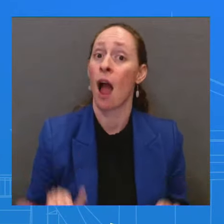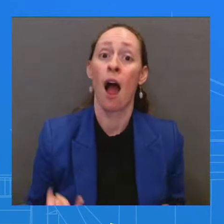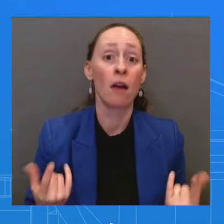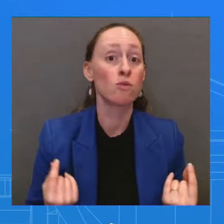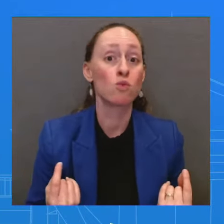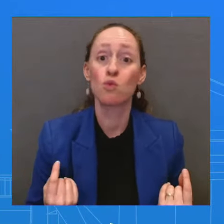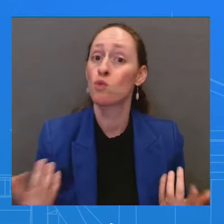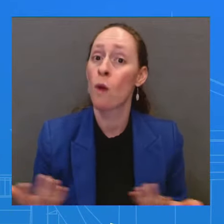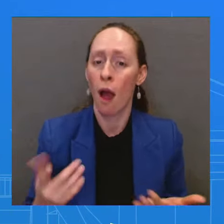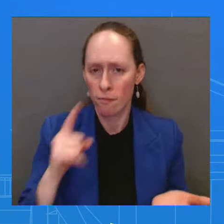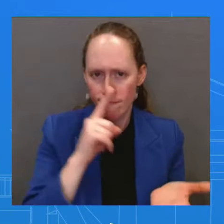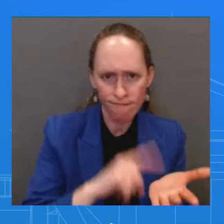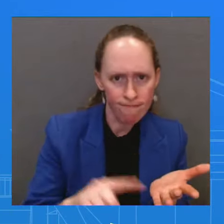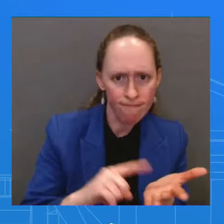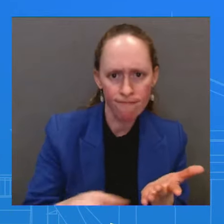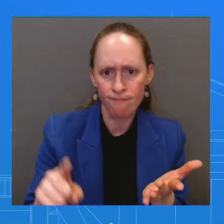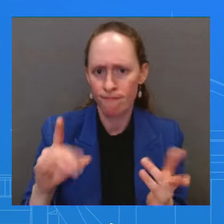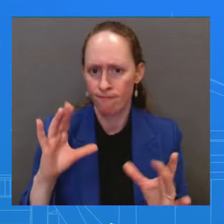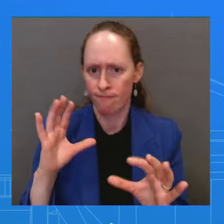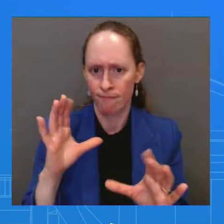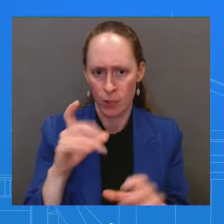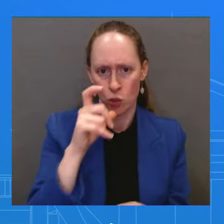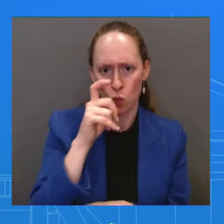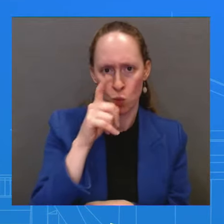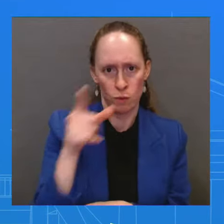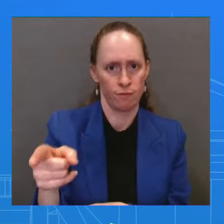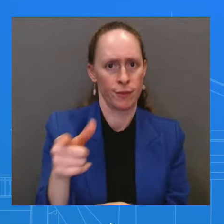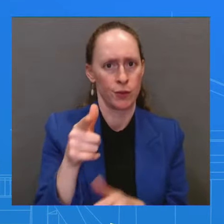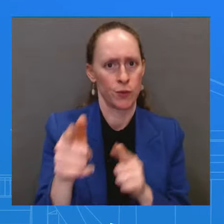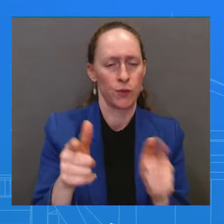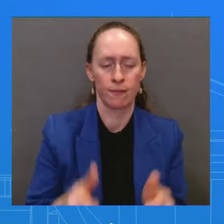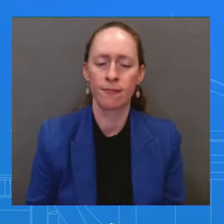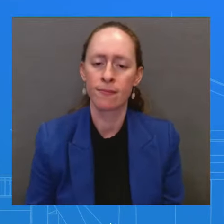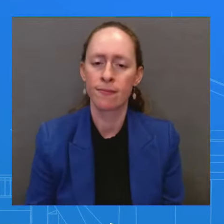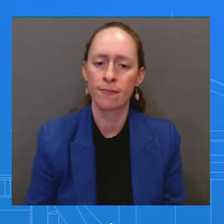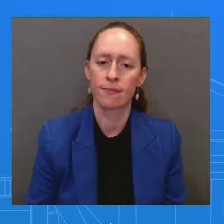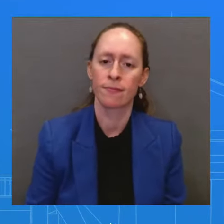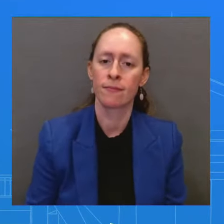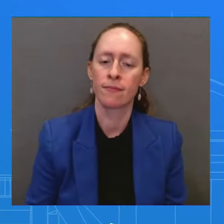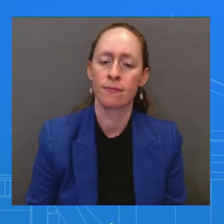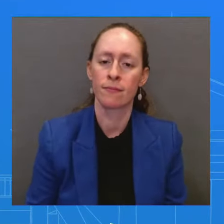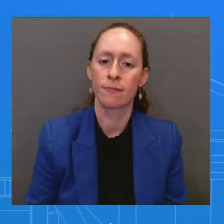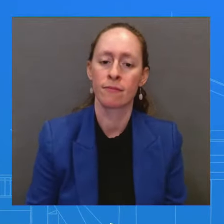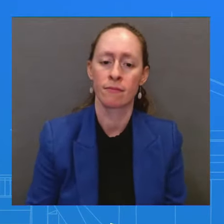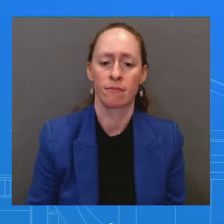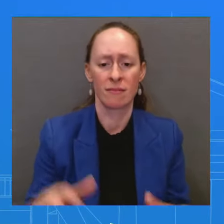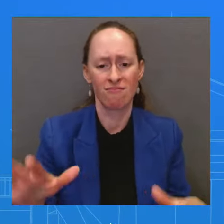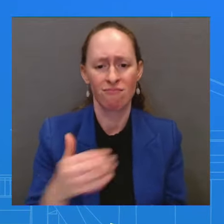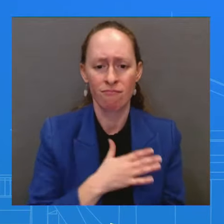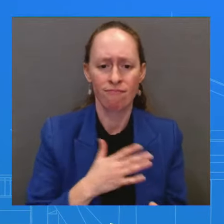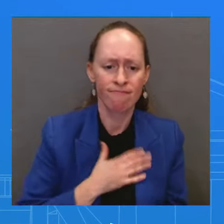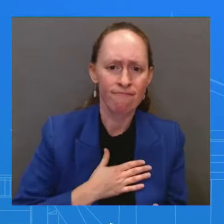We urge everyone on campus and in the community to heed the guidance of safety officials. Morgan State is in our hearts today.